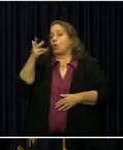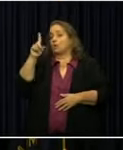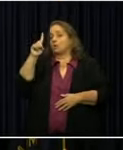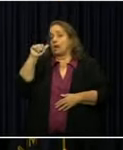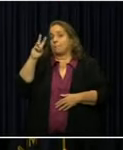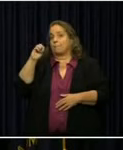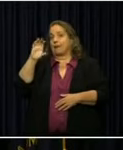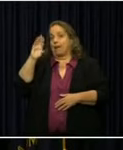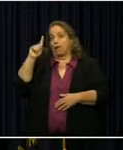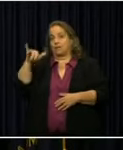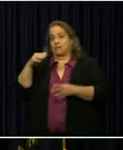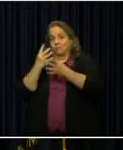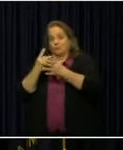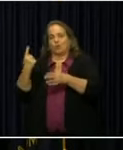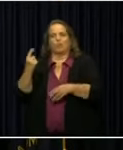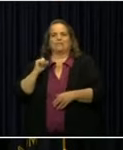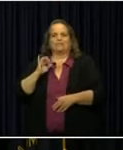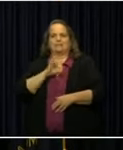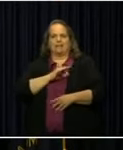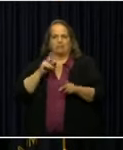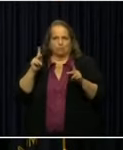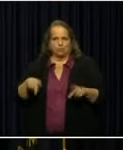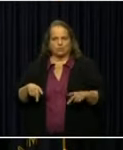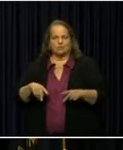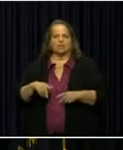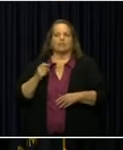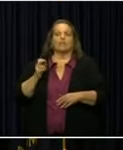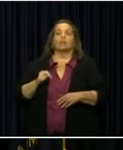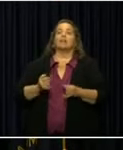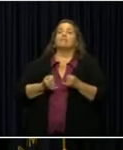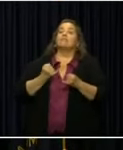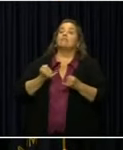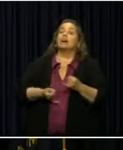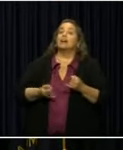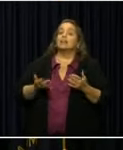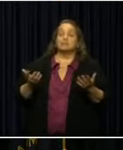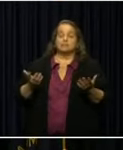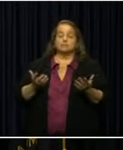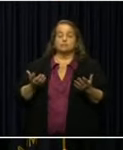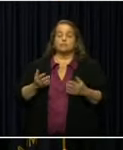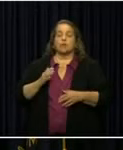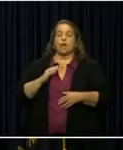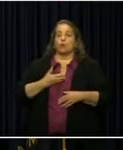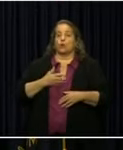THAT WERE ALREADY IN OUR PLANS ON HOW WE REOPEN KENTUCKY'S